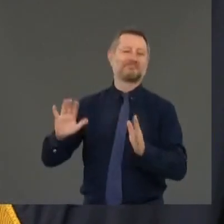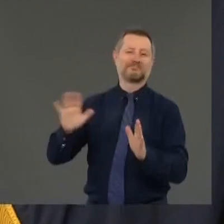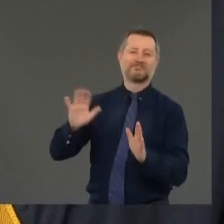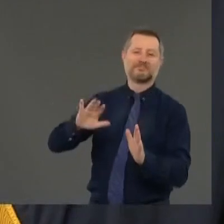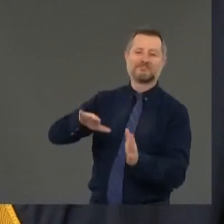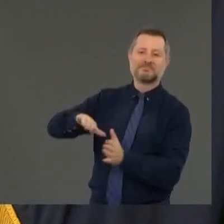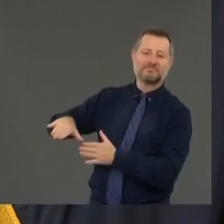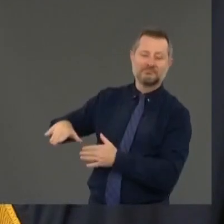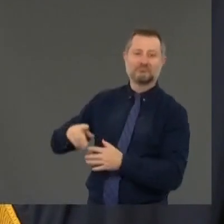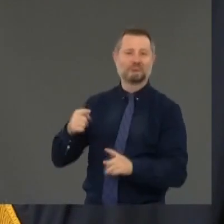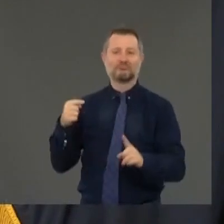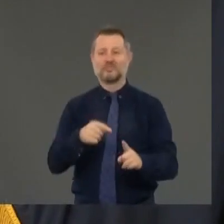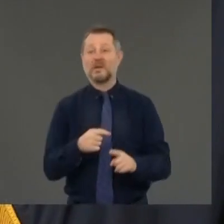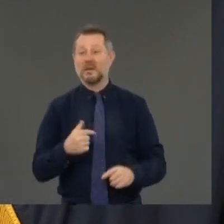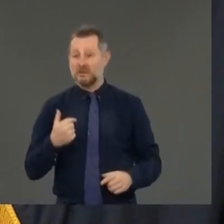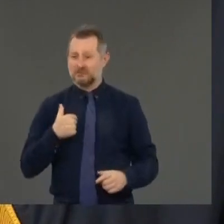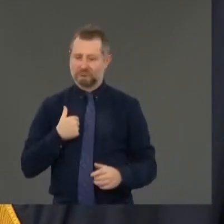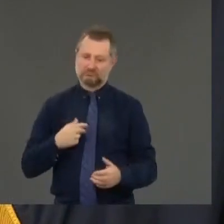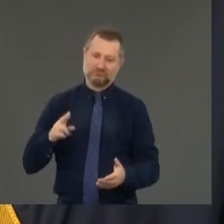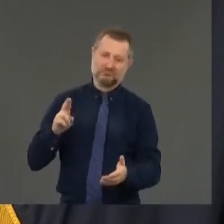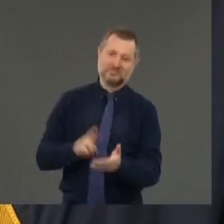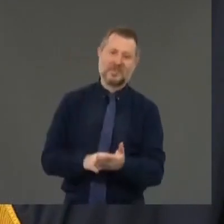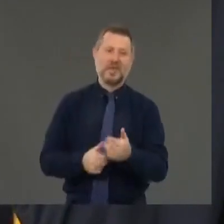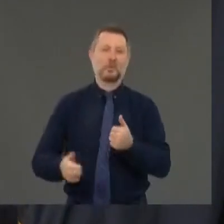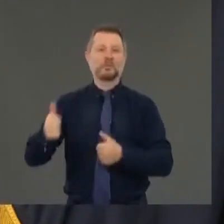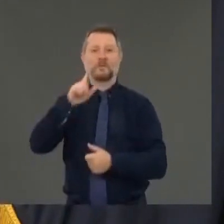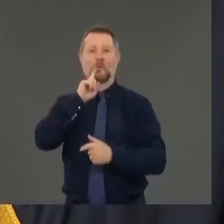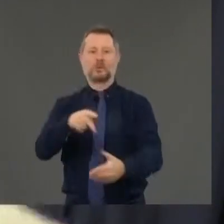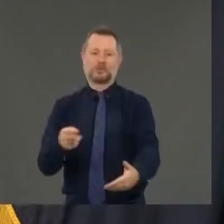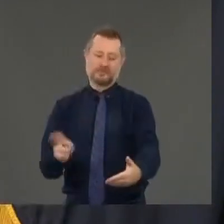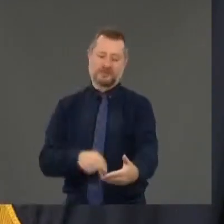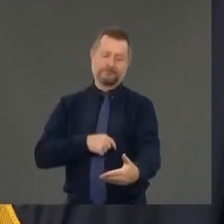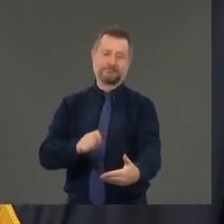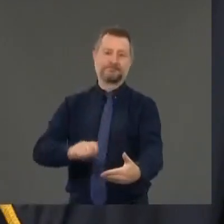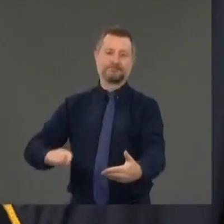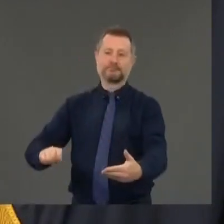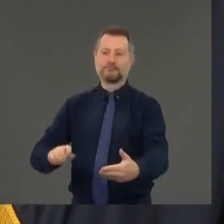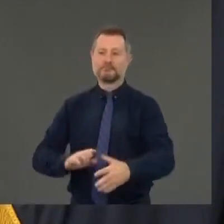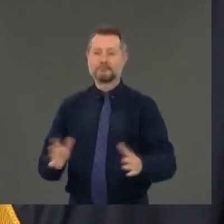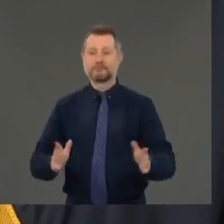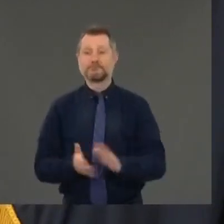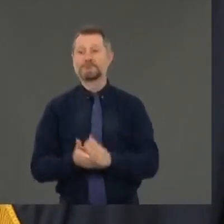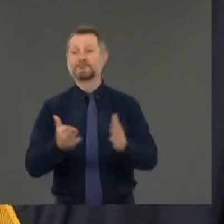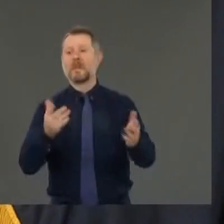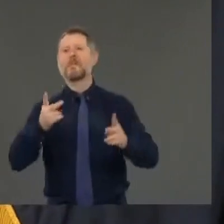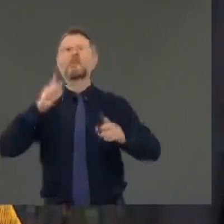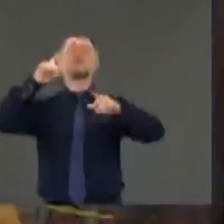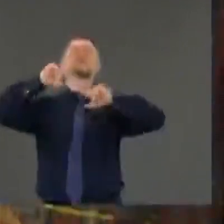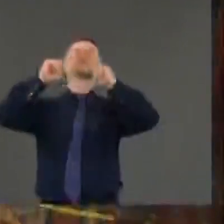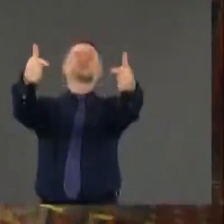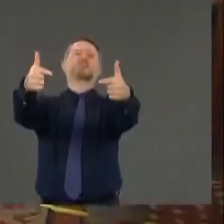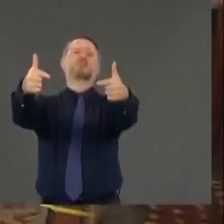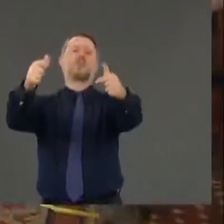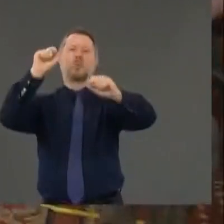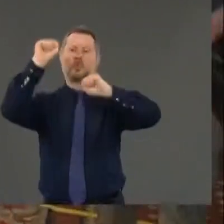ANY OF THIS OTHER STUFF.